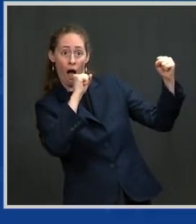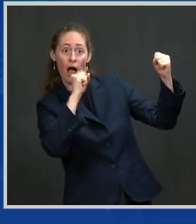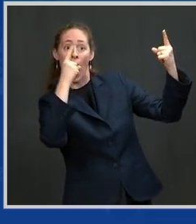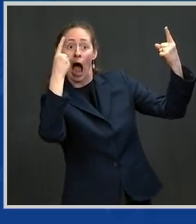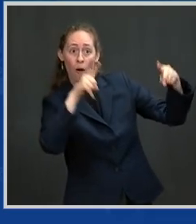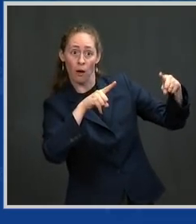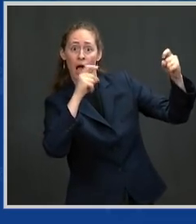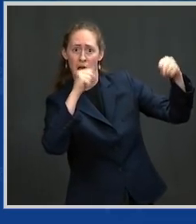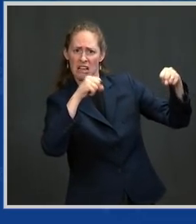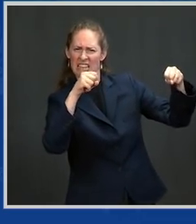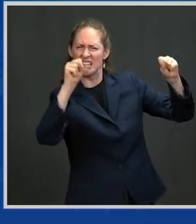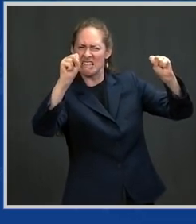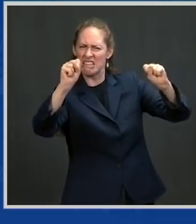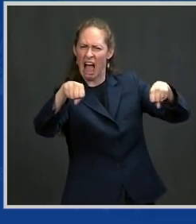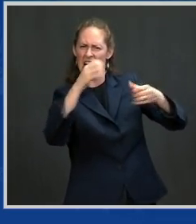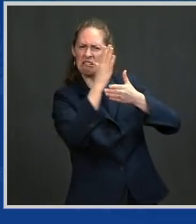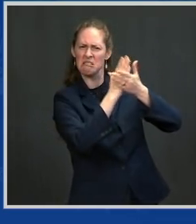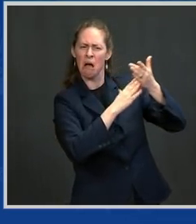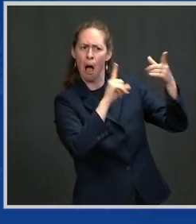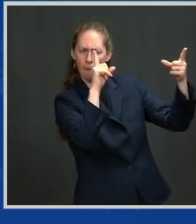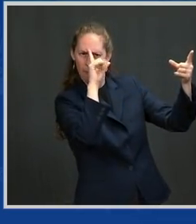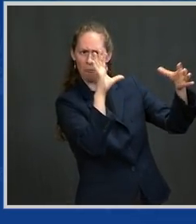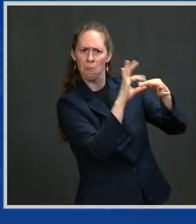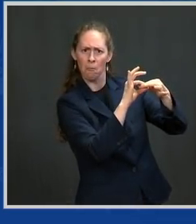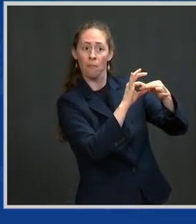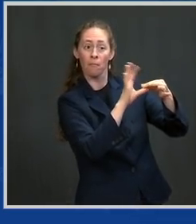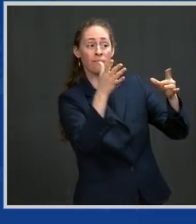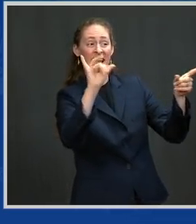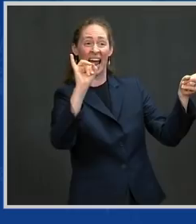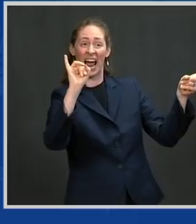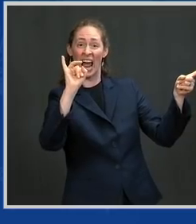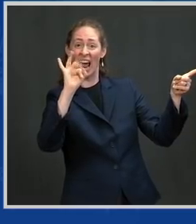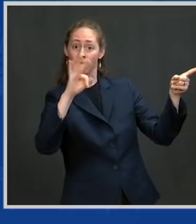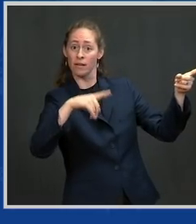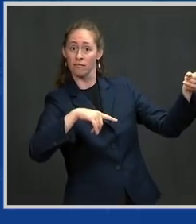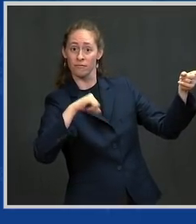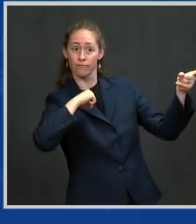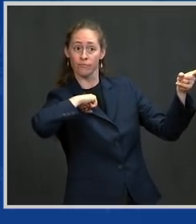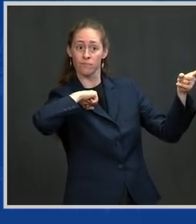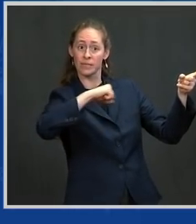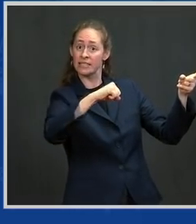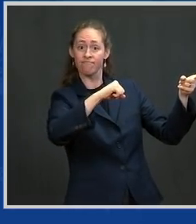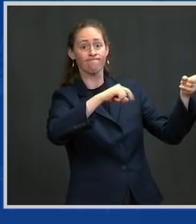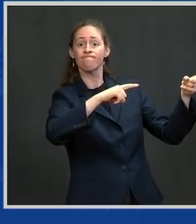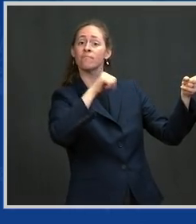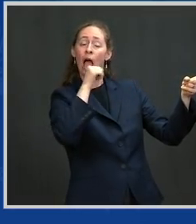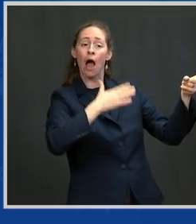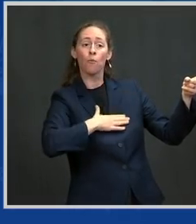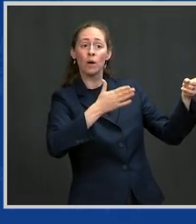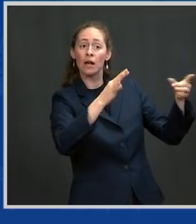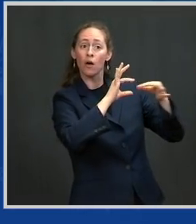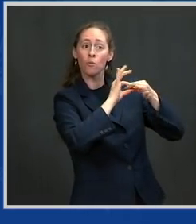And if he chooses not to cooperate and acts in a way that he has in the past,